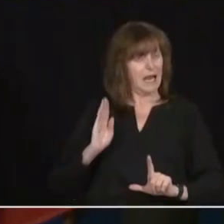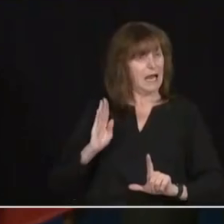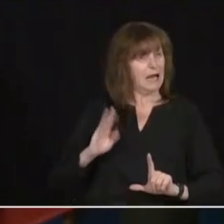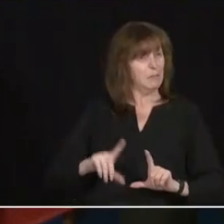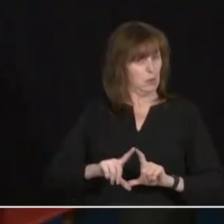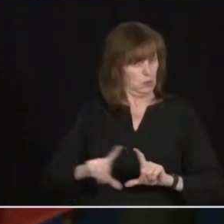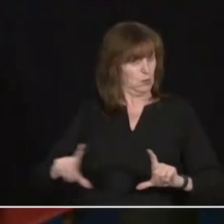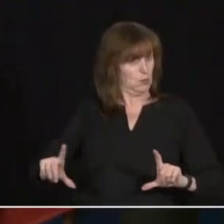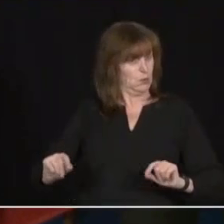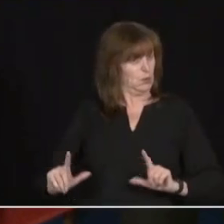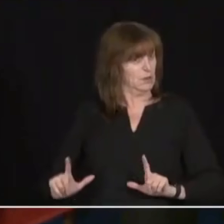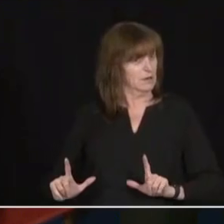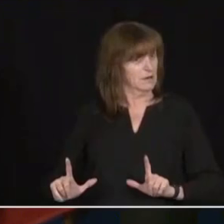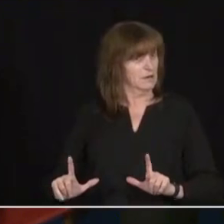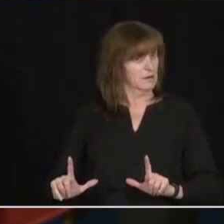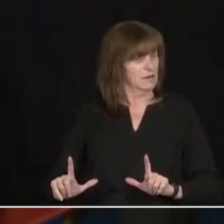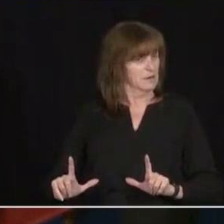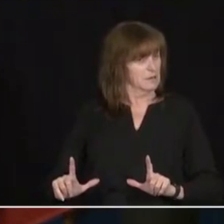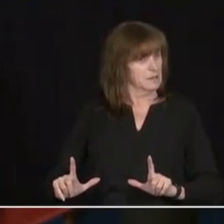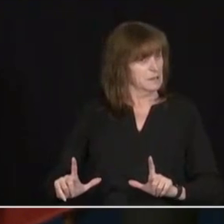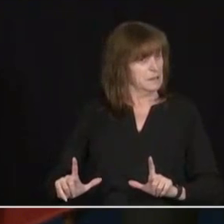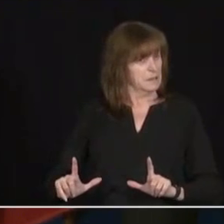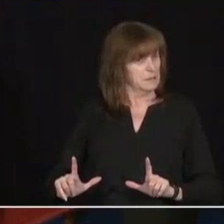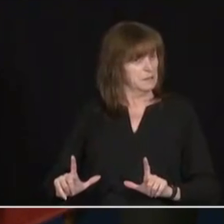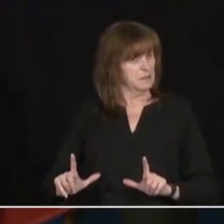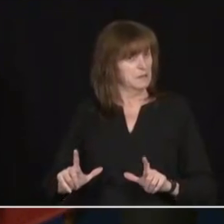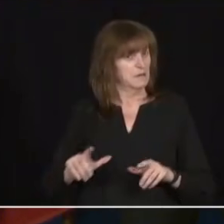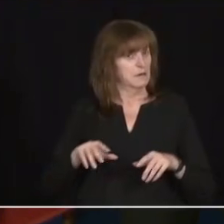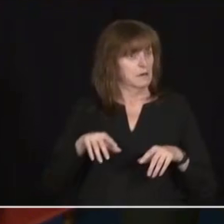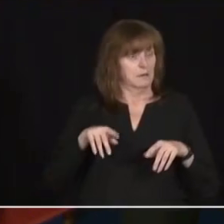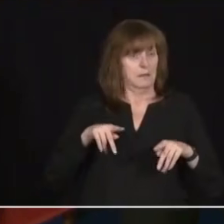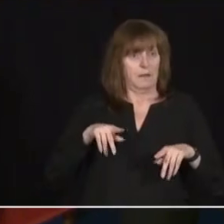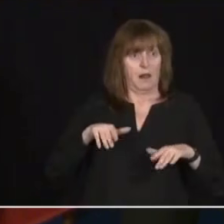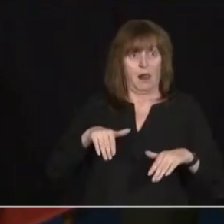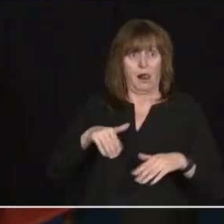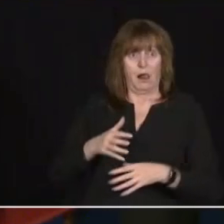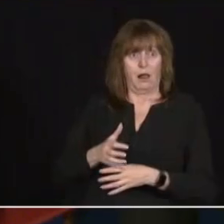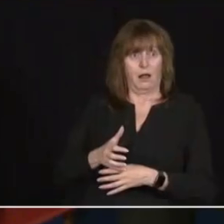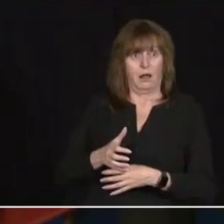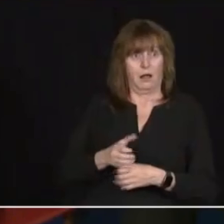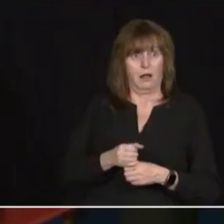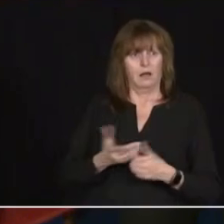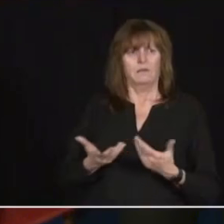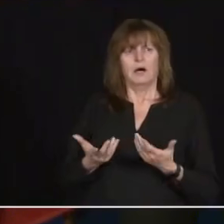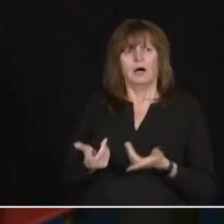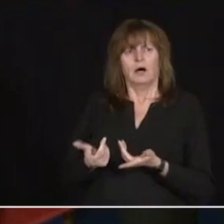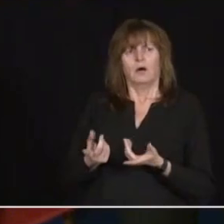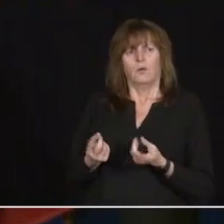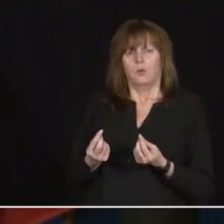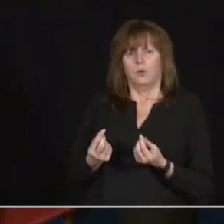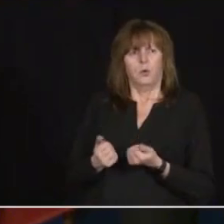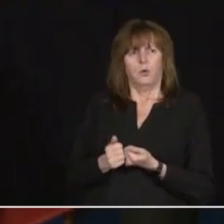So will the blue licence plates, the ones that still haven't been put into the system, they will still be - they will